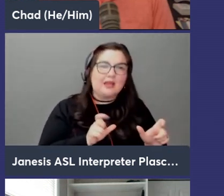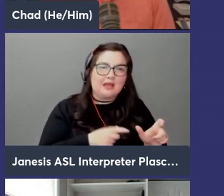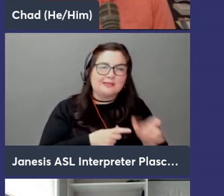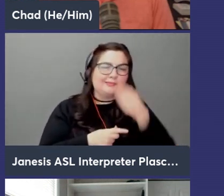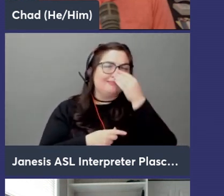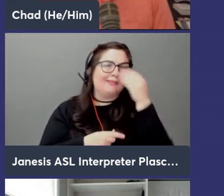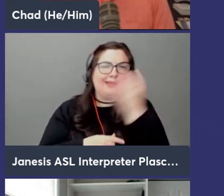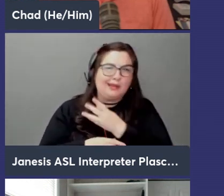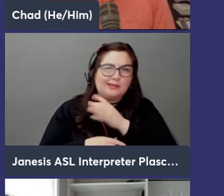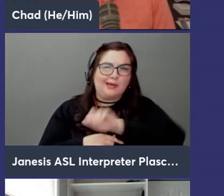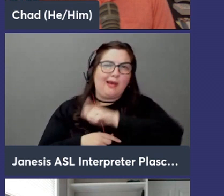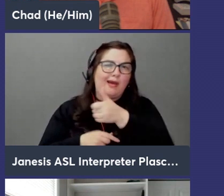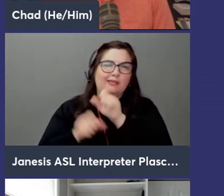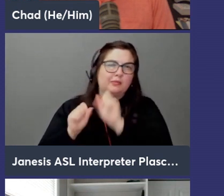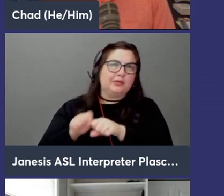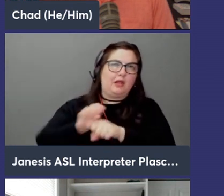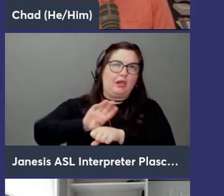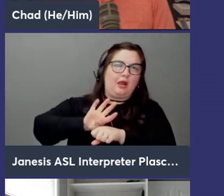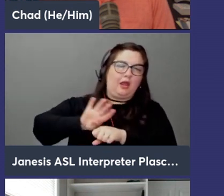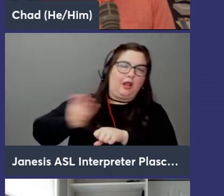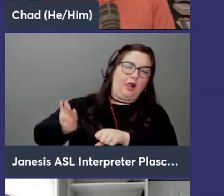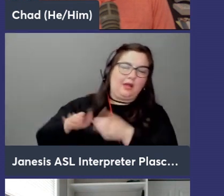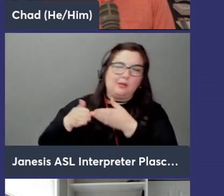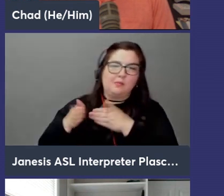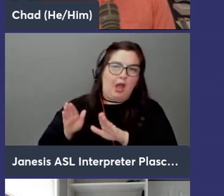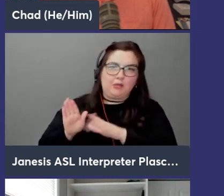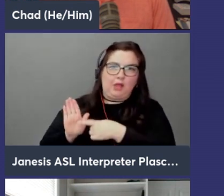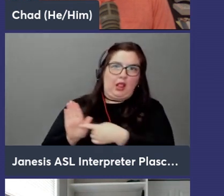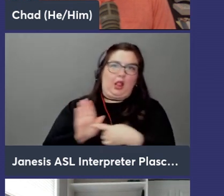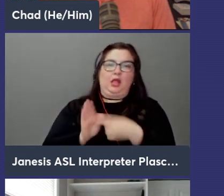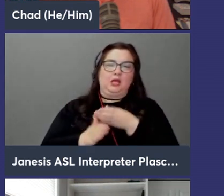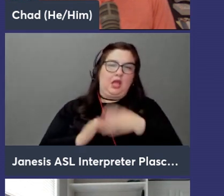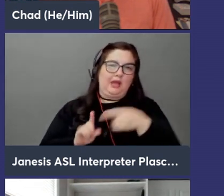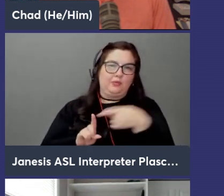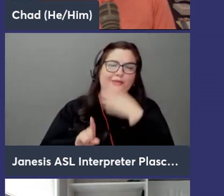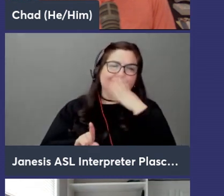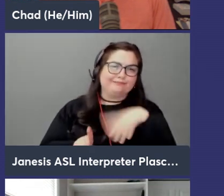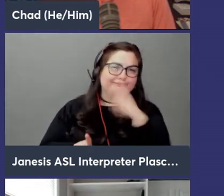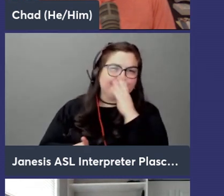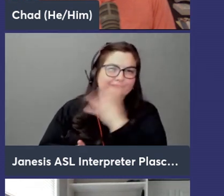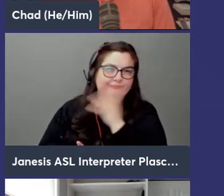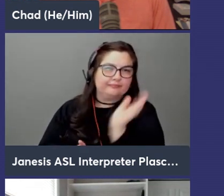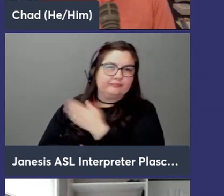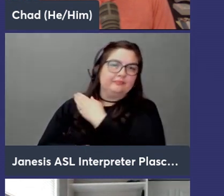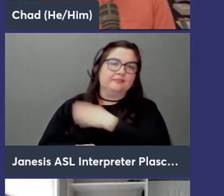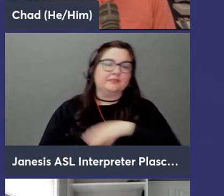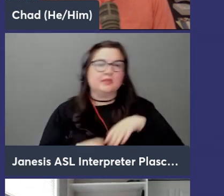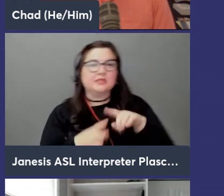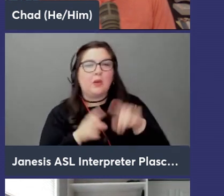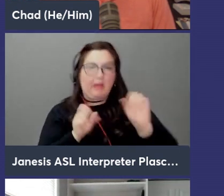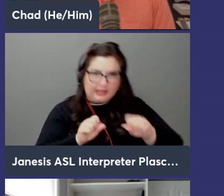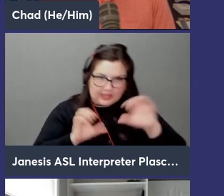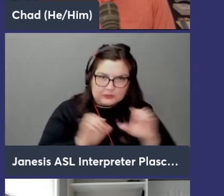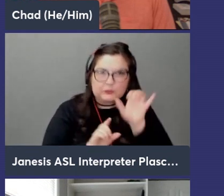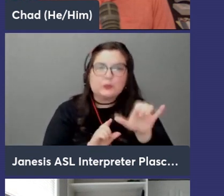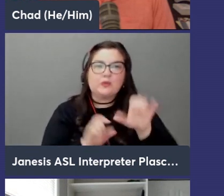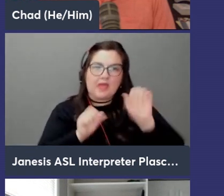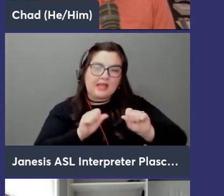potentially not publicly exposed end points. So I'm able to do that thing and able to run through,